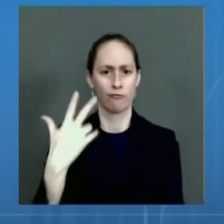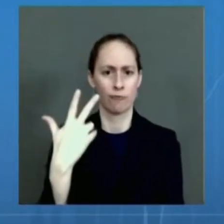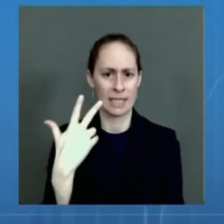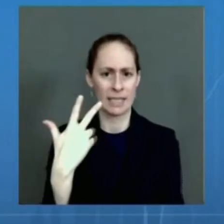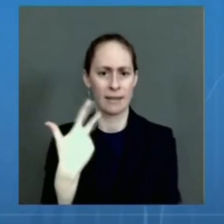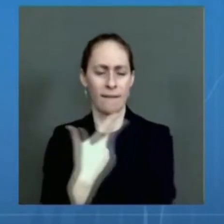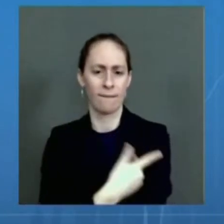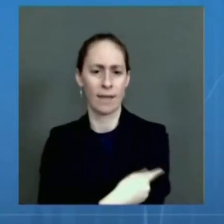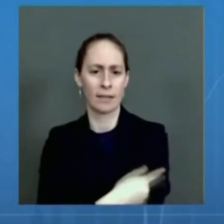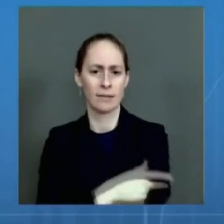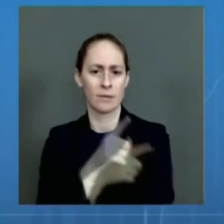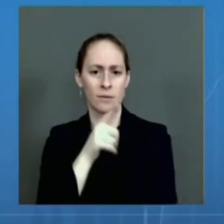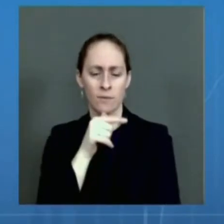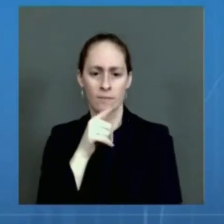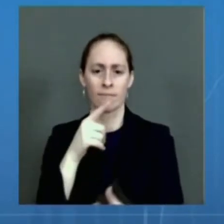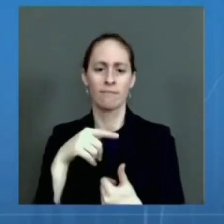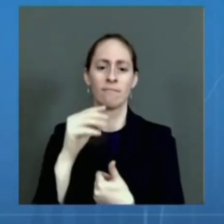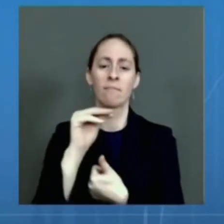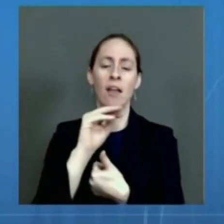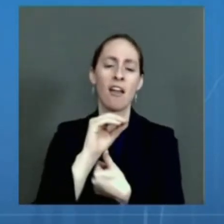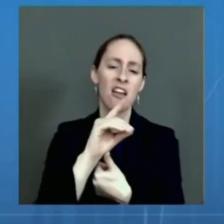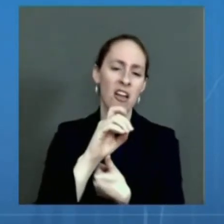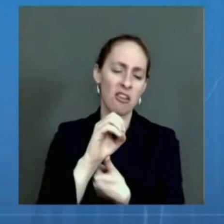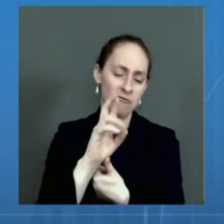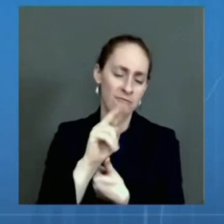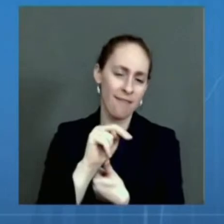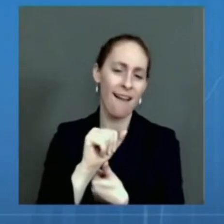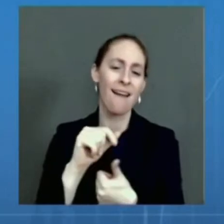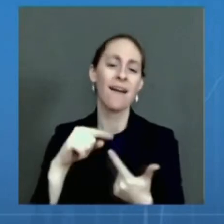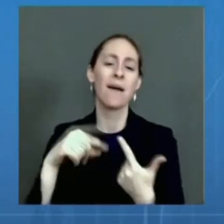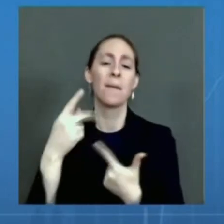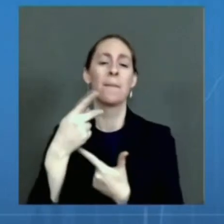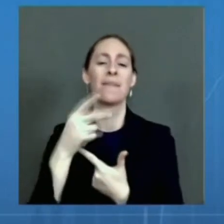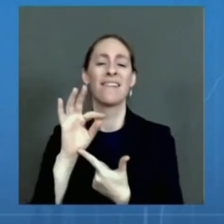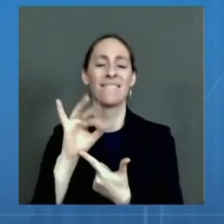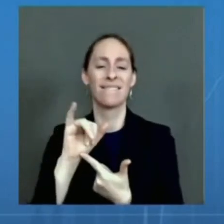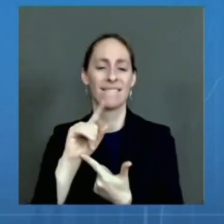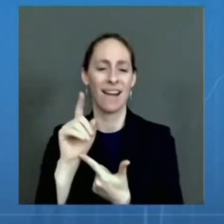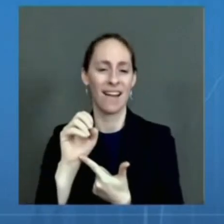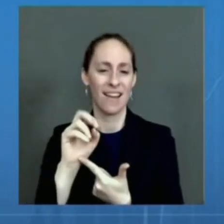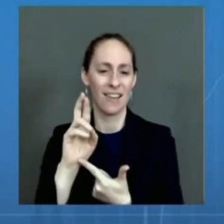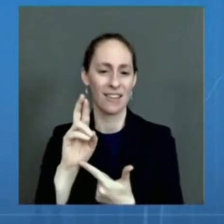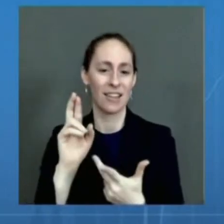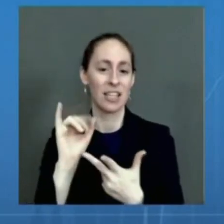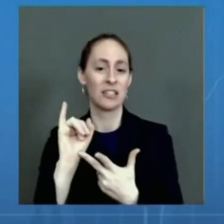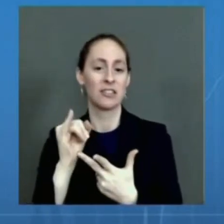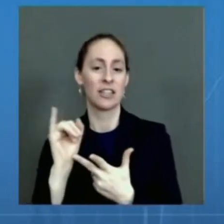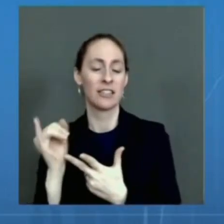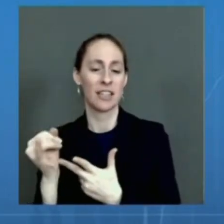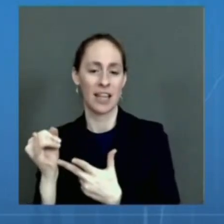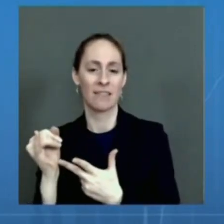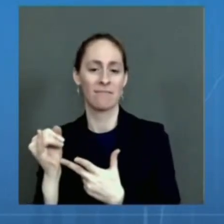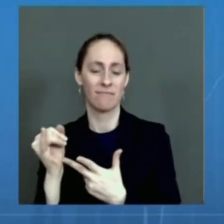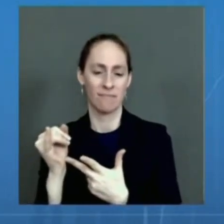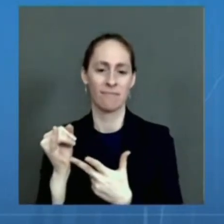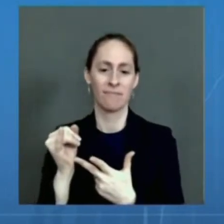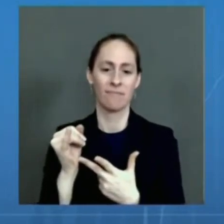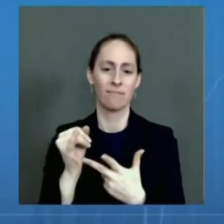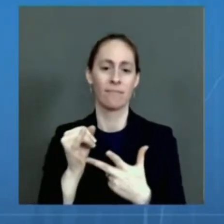MRNA OF MODERNA, THE PFIZER AND